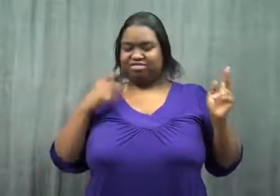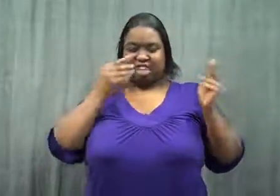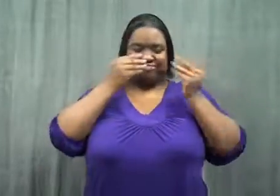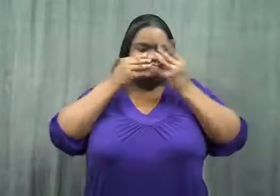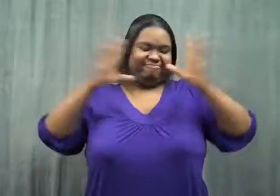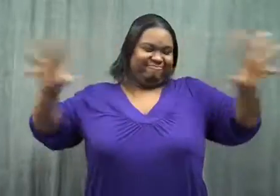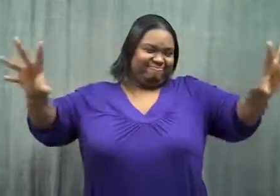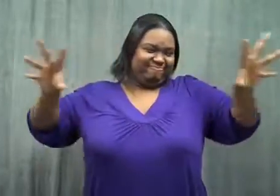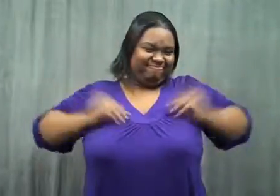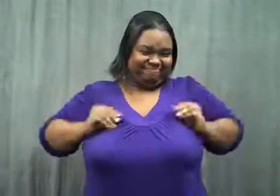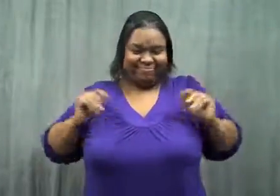I had to deal with it.